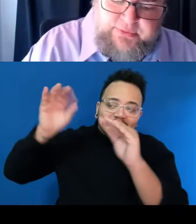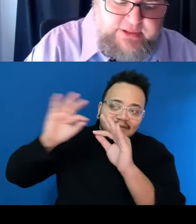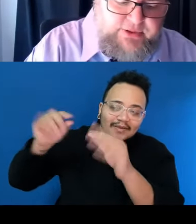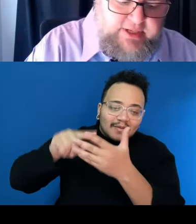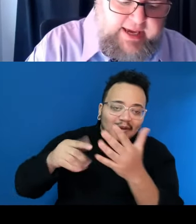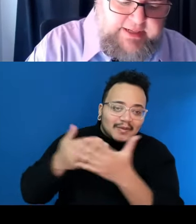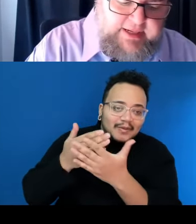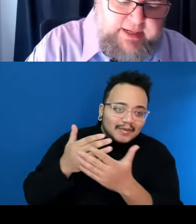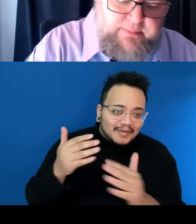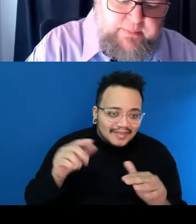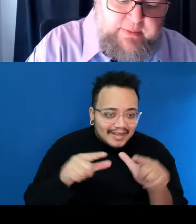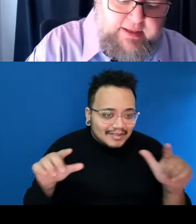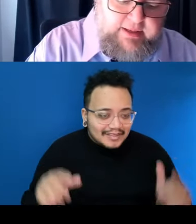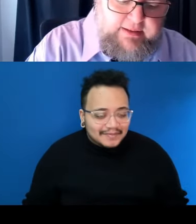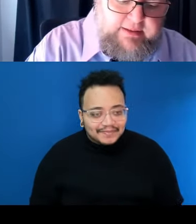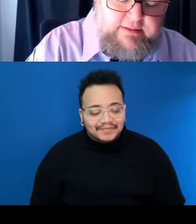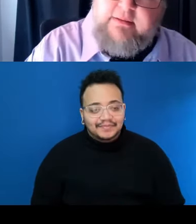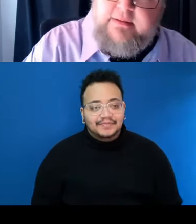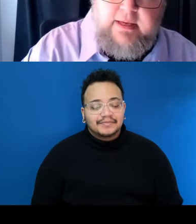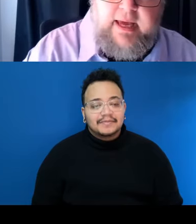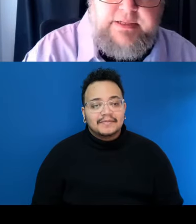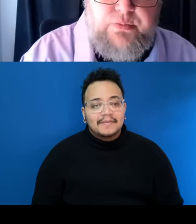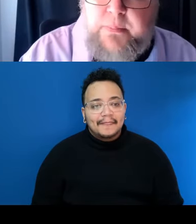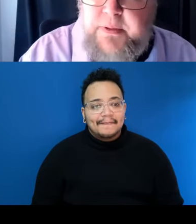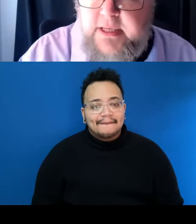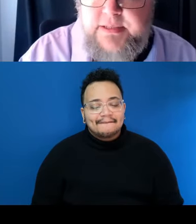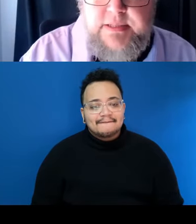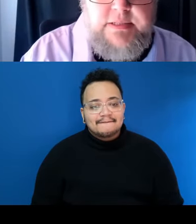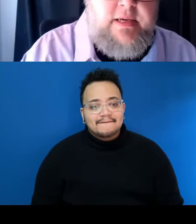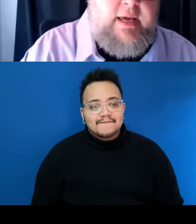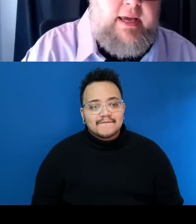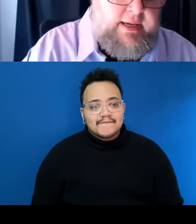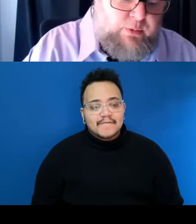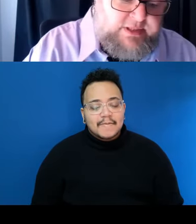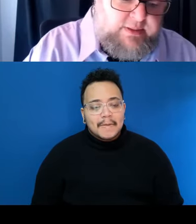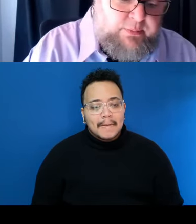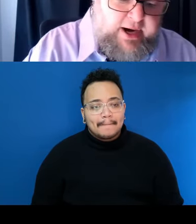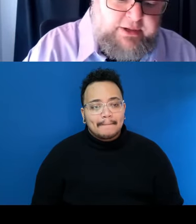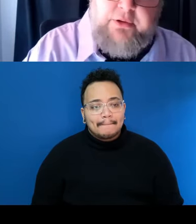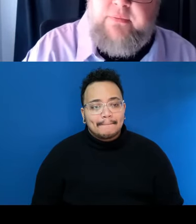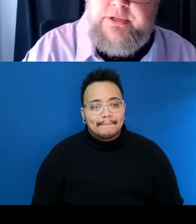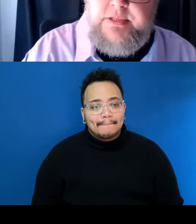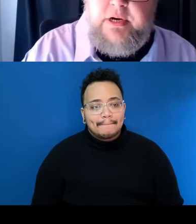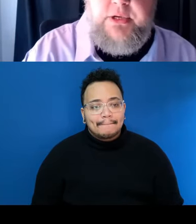So, let's look at disrupting the ACEs and what some of the practical interventions are.